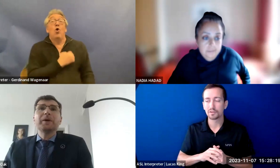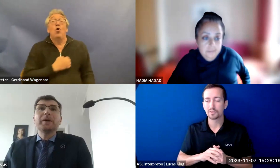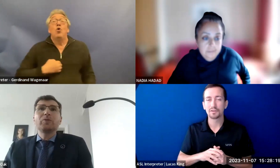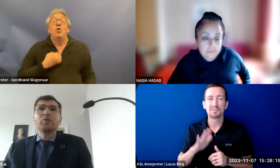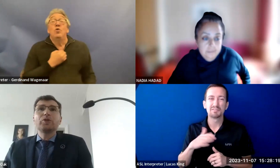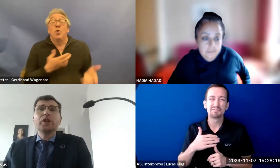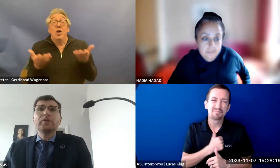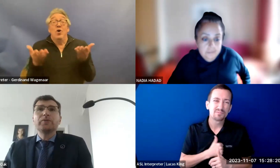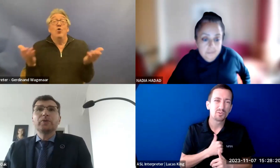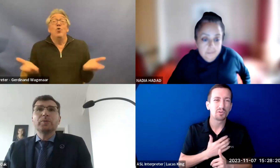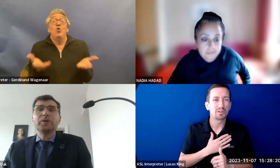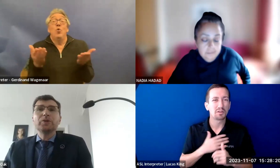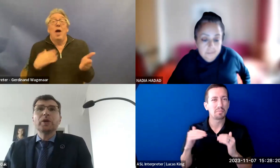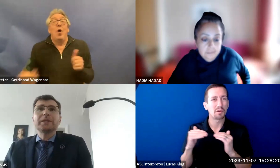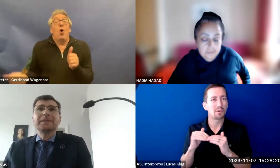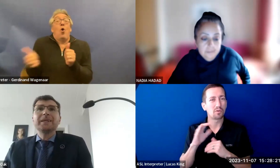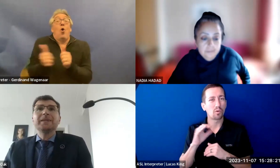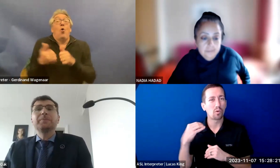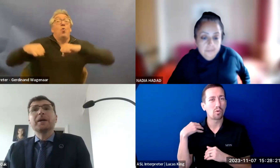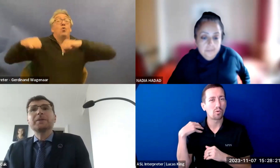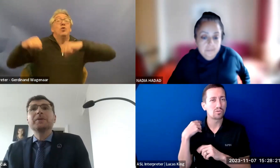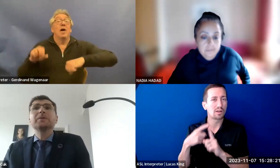by my co-chair from the US State Department,